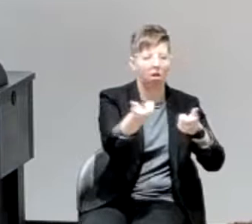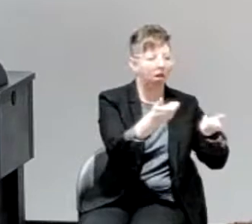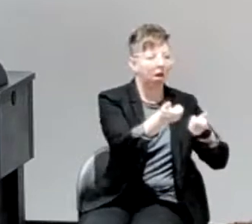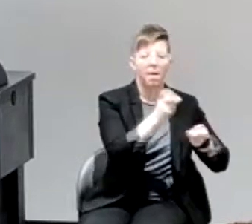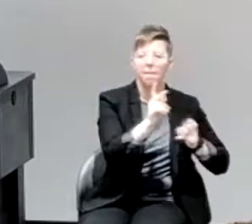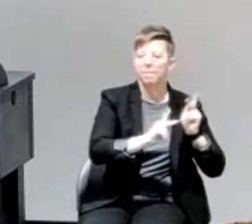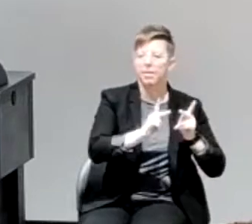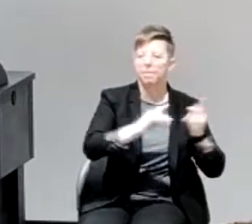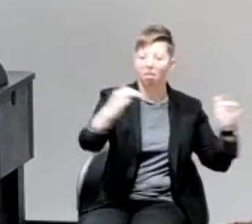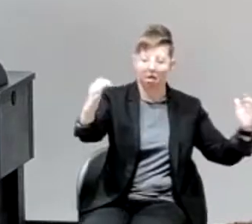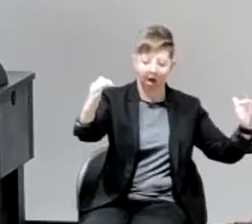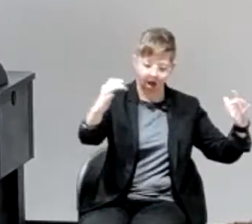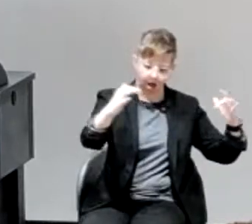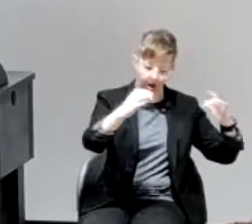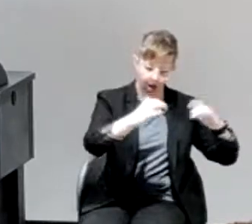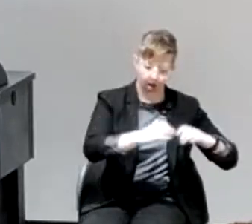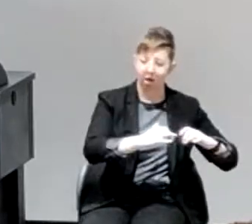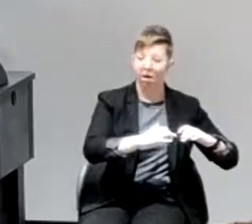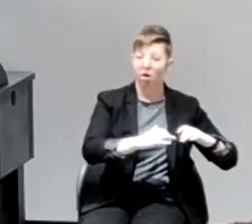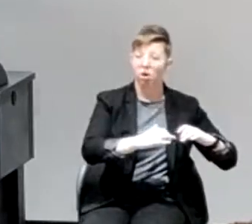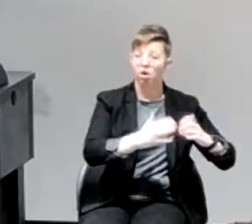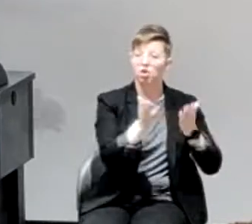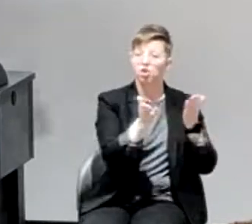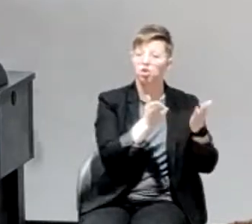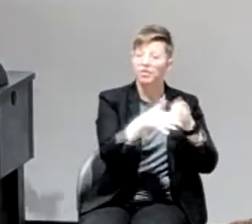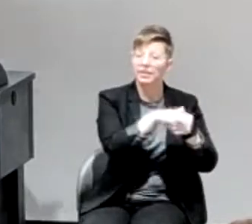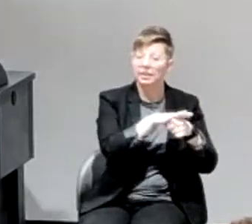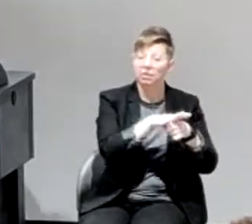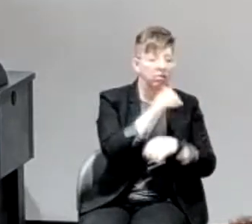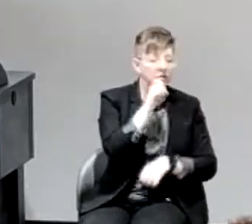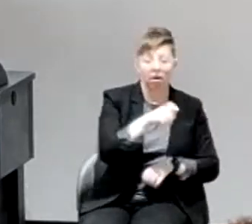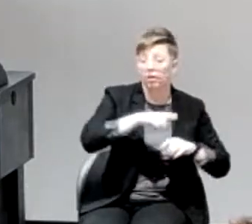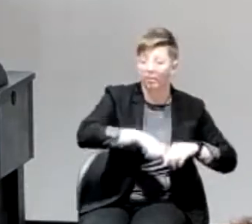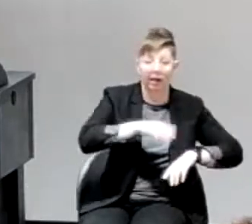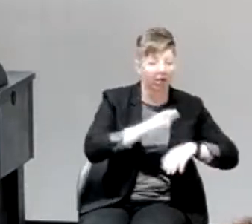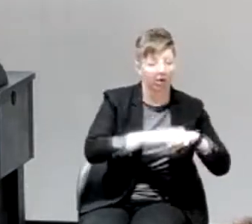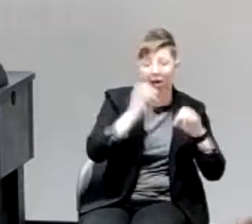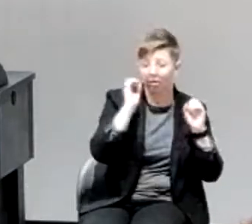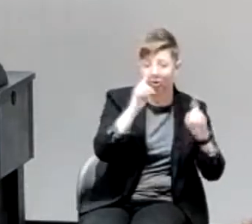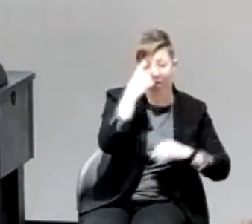Why? The service sector was the magnet.